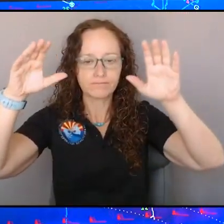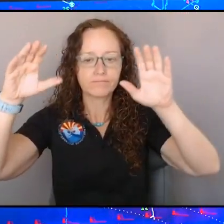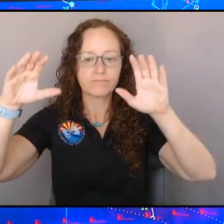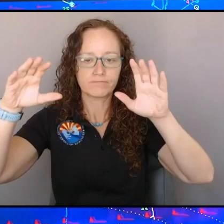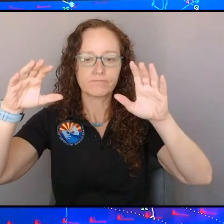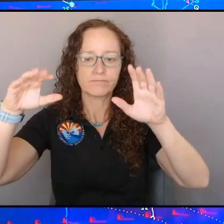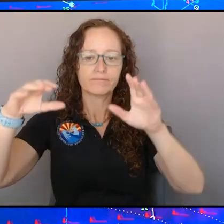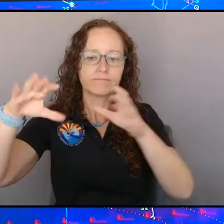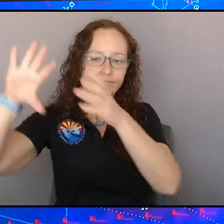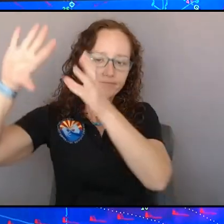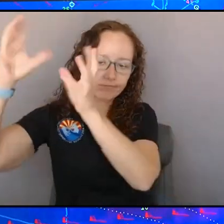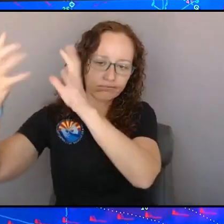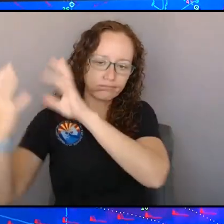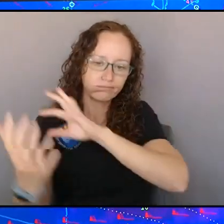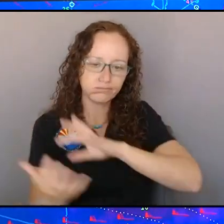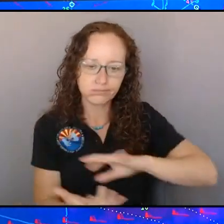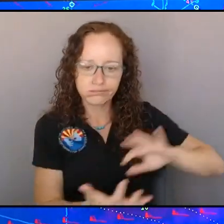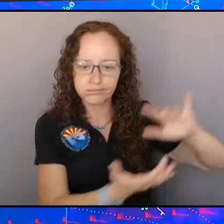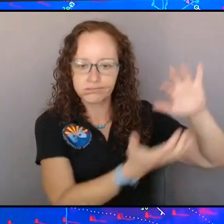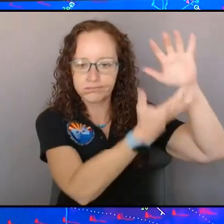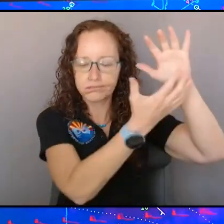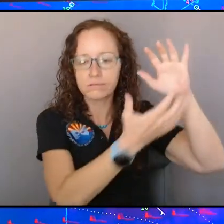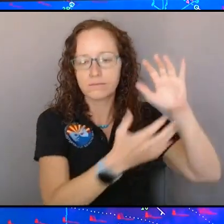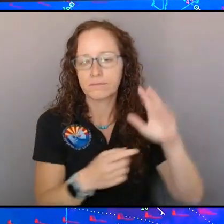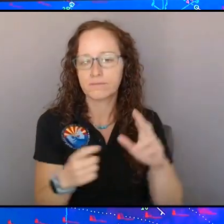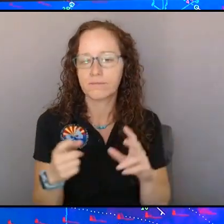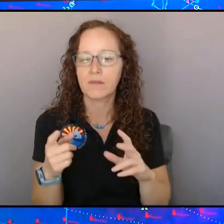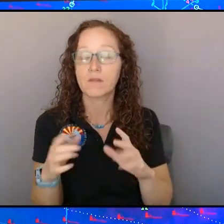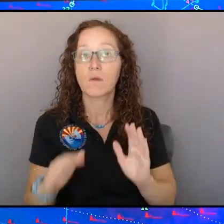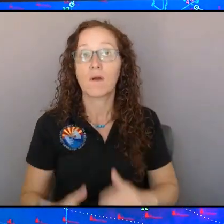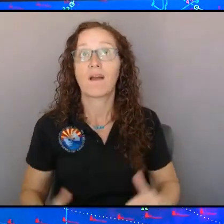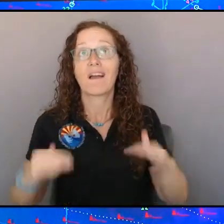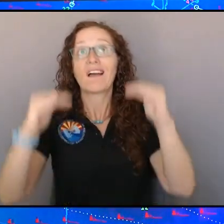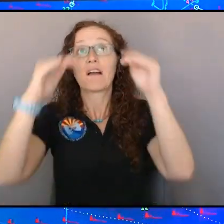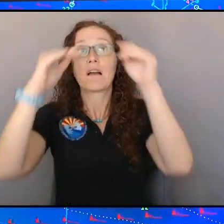see but the winds aloft are really starting to ramp up